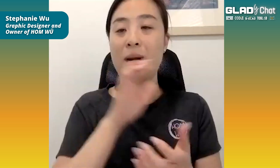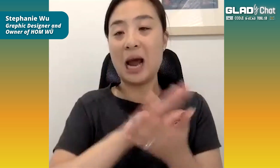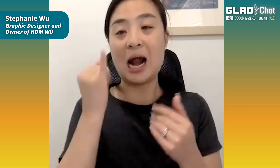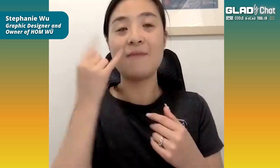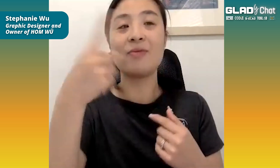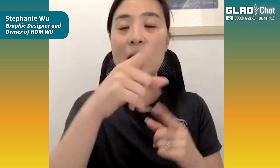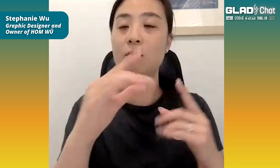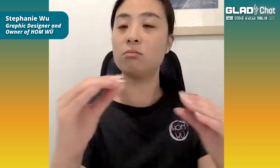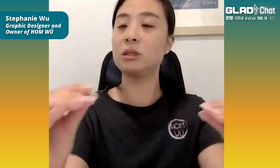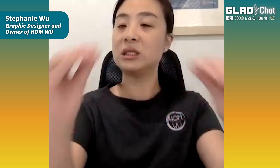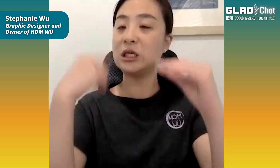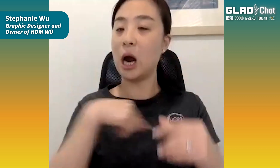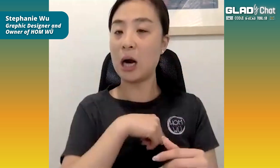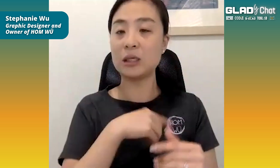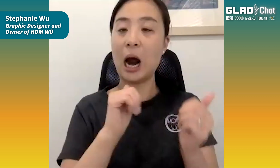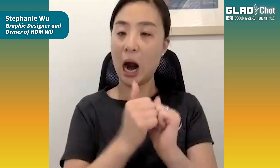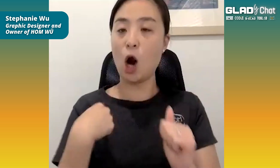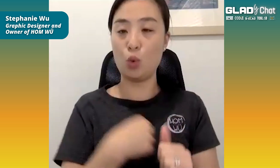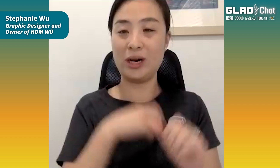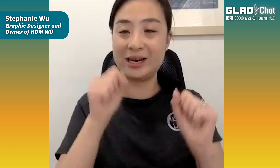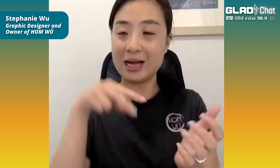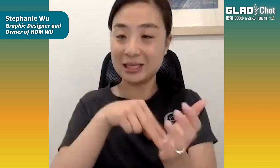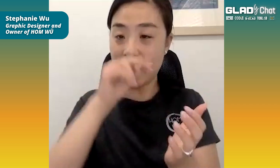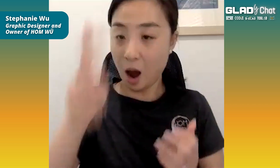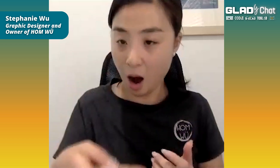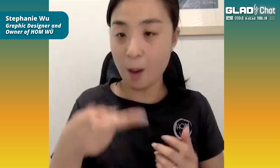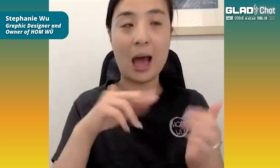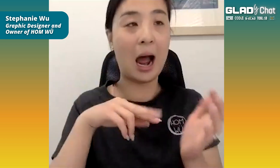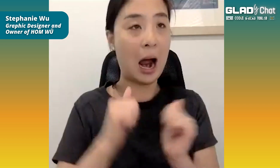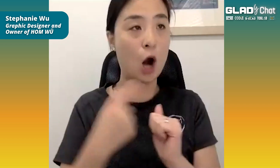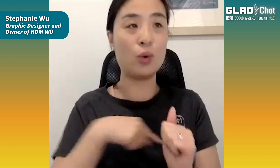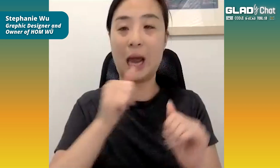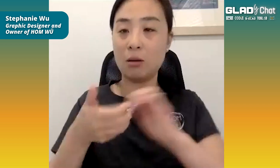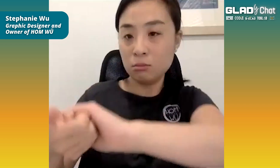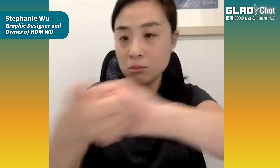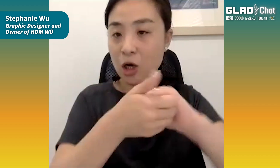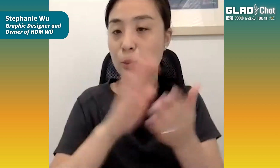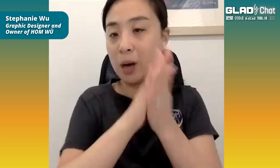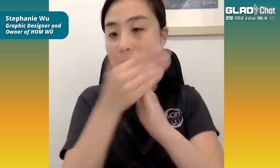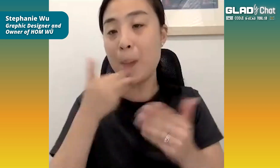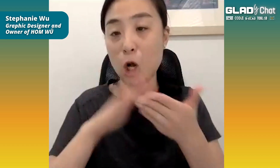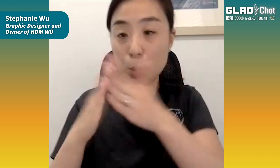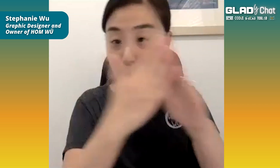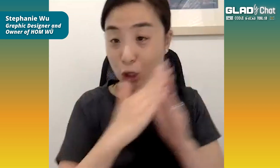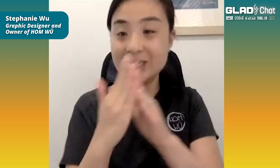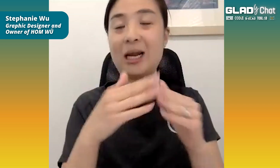It’d be nice if non-AAPI people could show us how to stand up, how we can work together to create better communities.